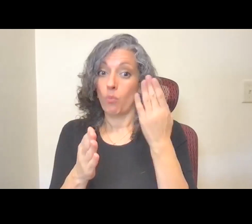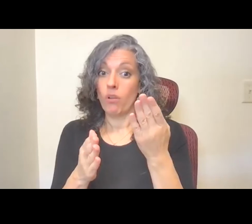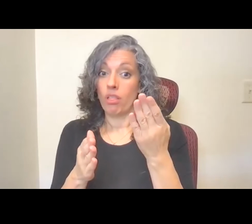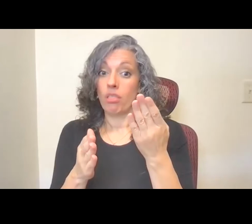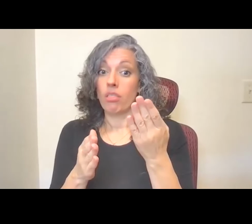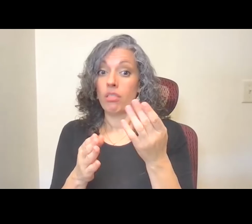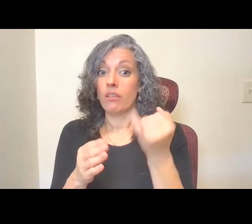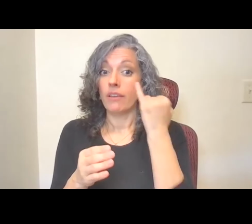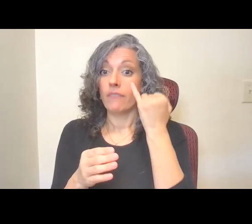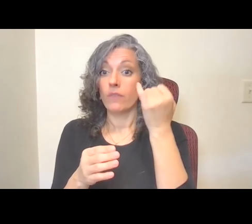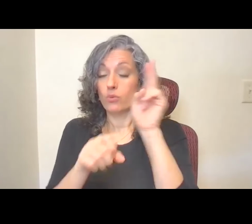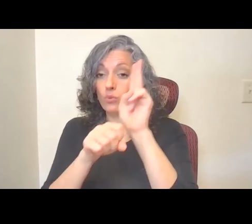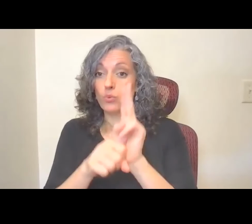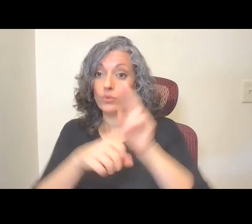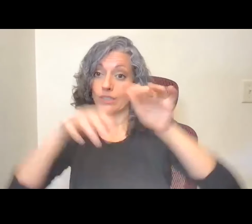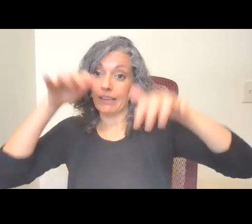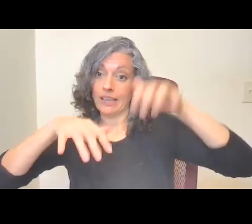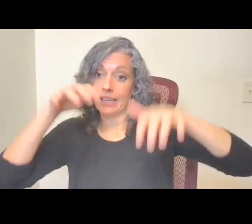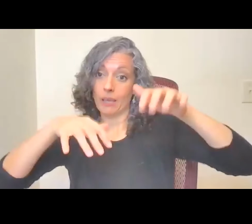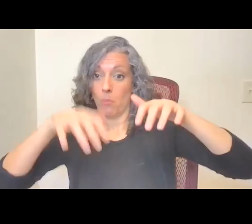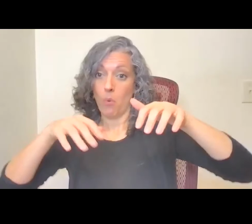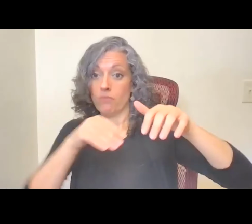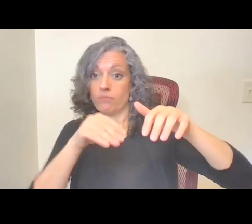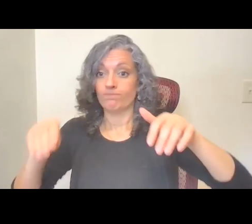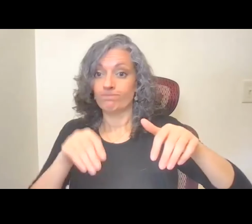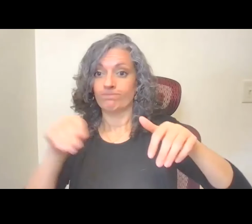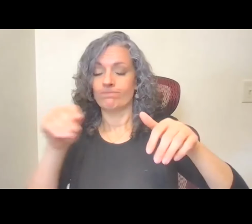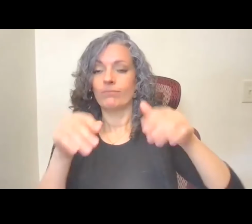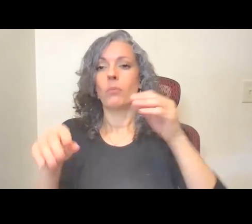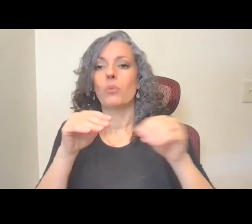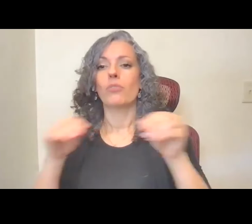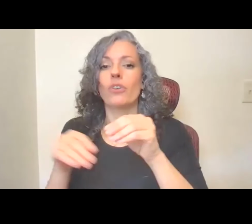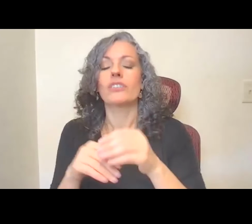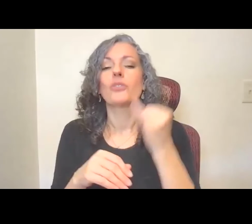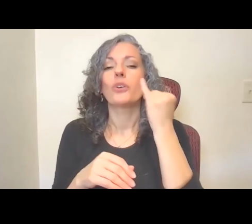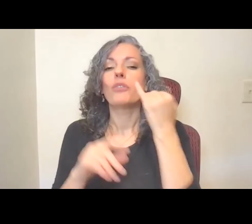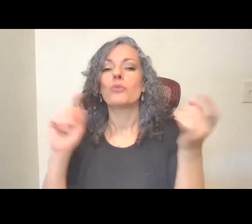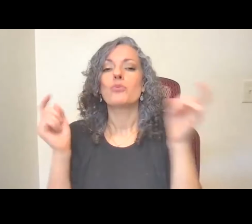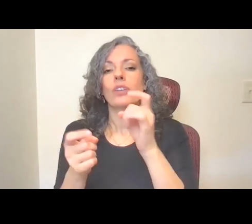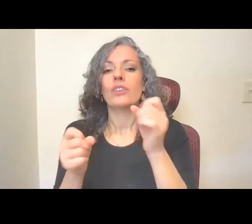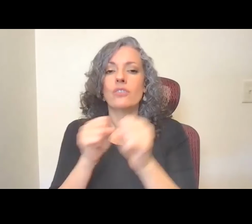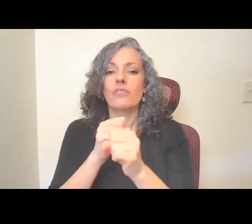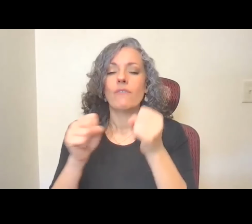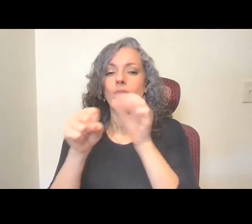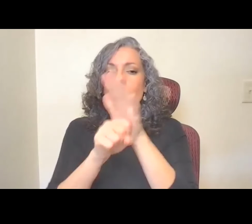navigation. So if you are going to change the default focus of the browser you need to document